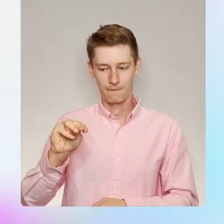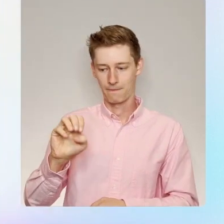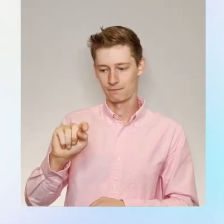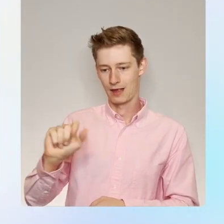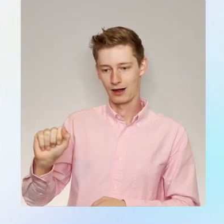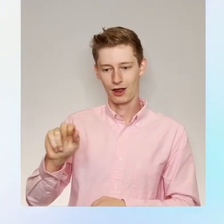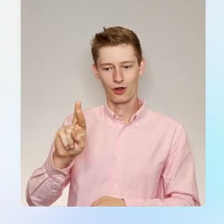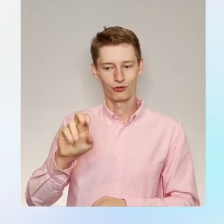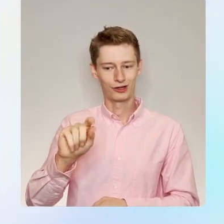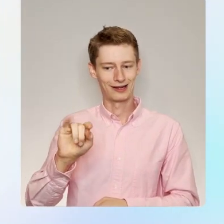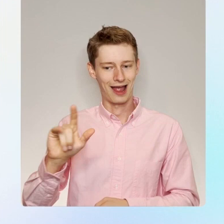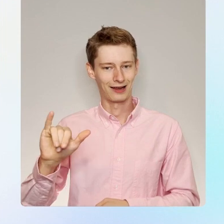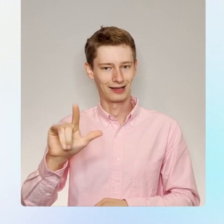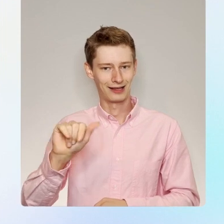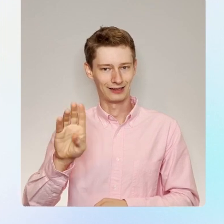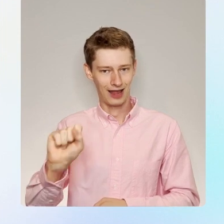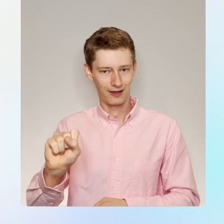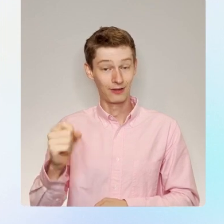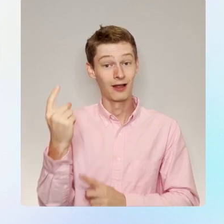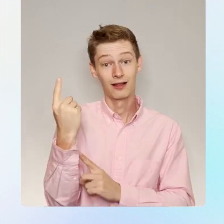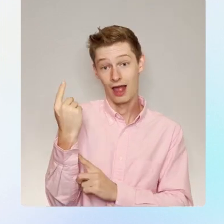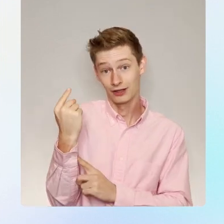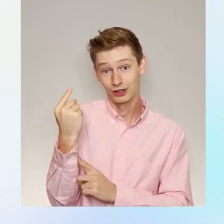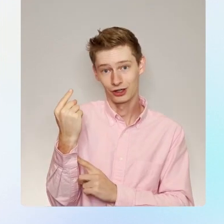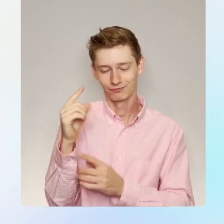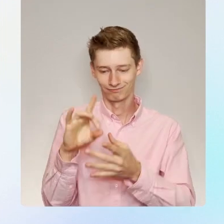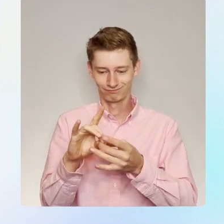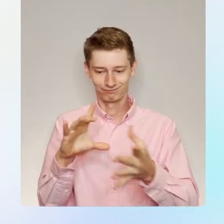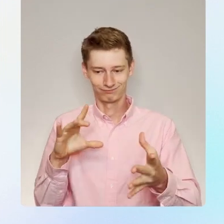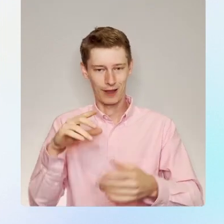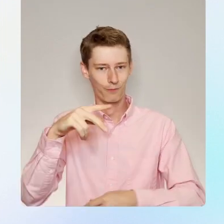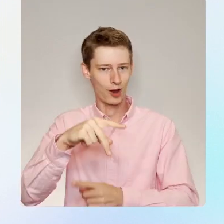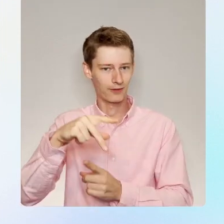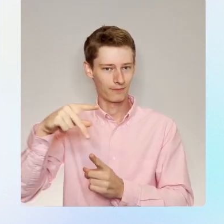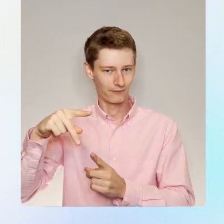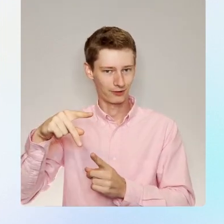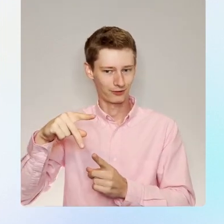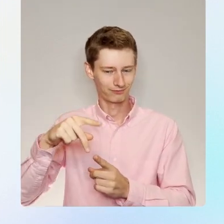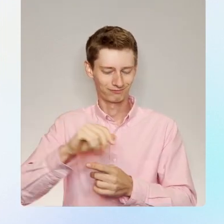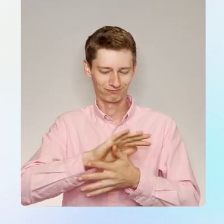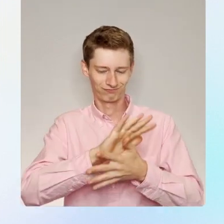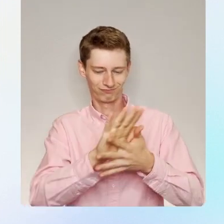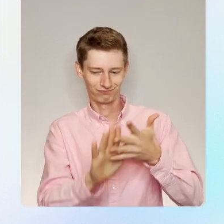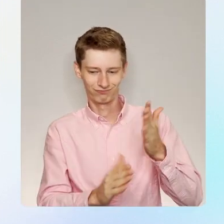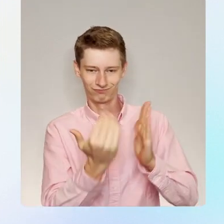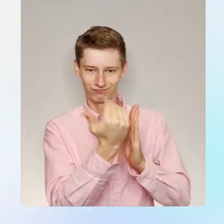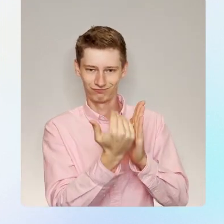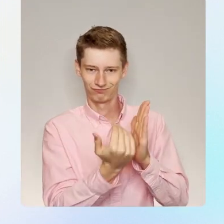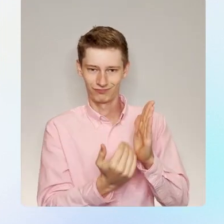Last year at Connect we launched Presence Platform, our suite of machine perception